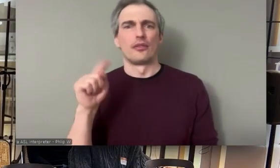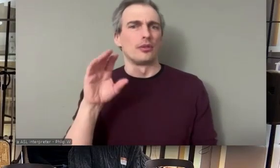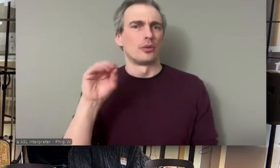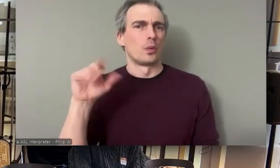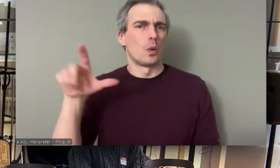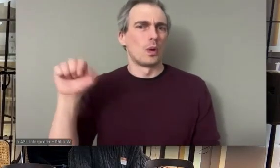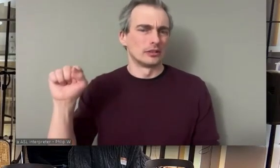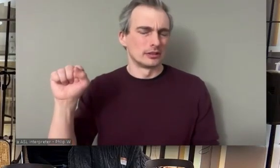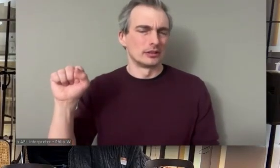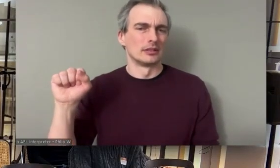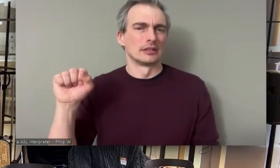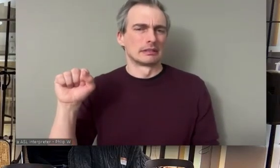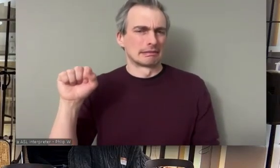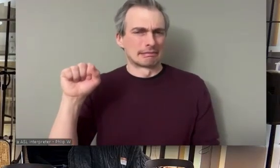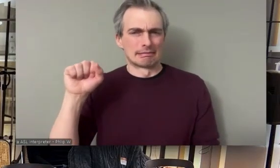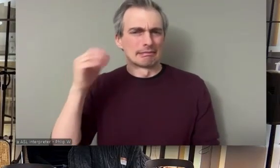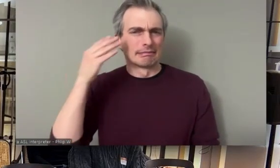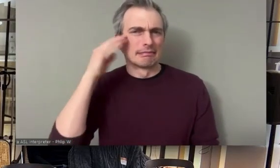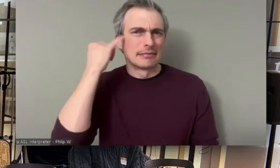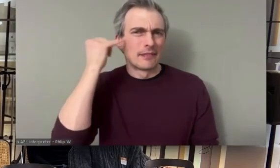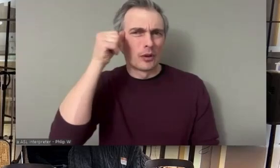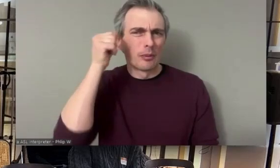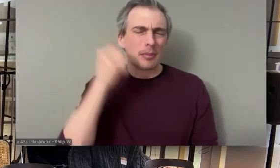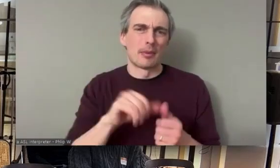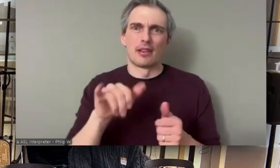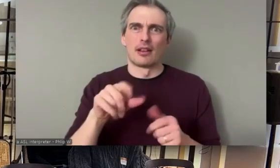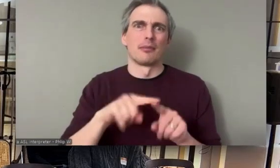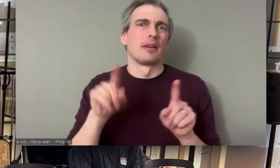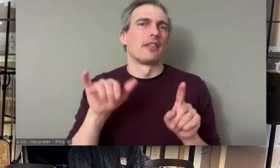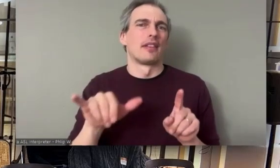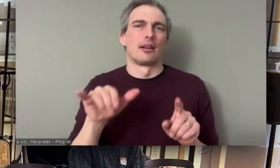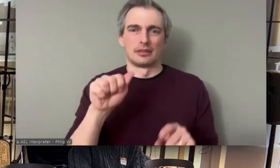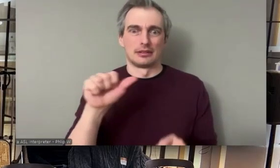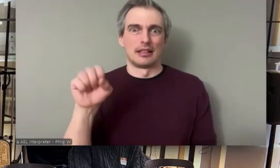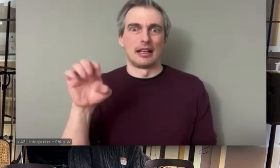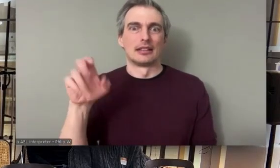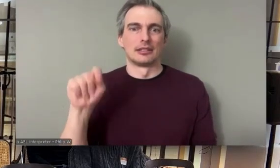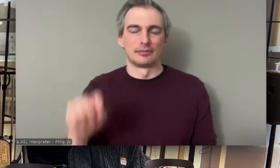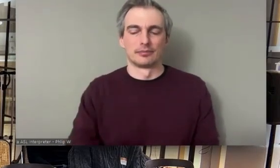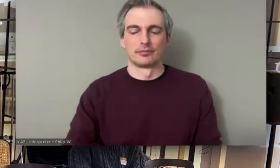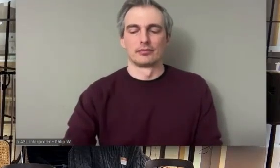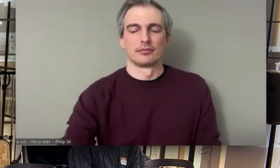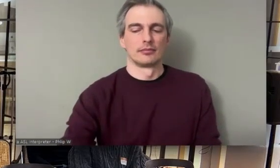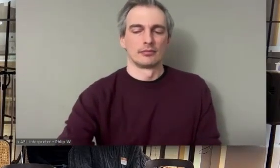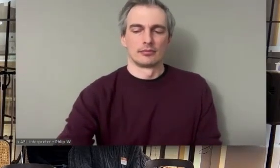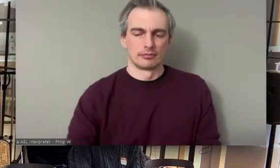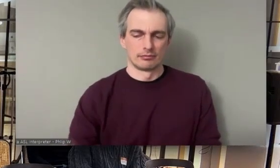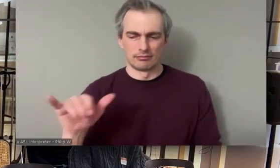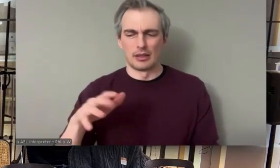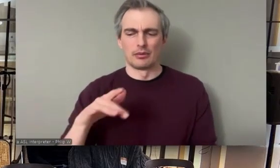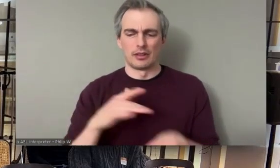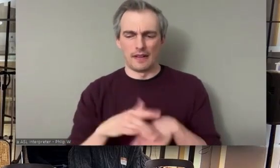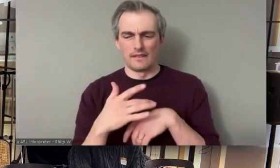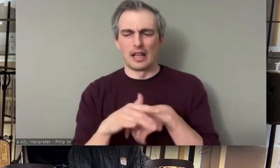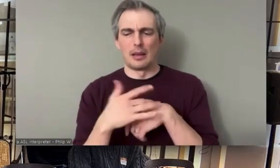I don't know if you even remember that. But that was an asset. That was available. A while ago. Several years ago.